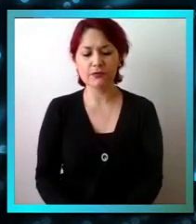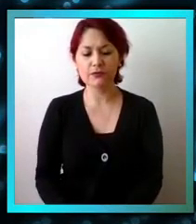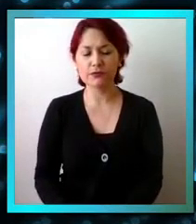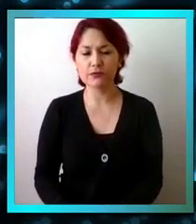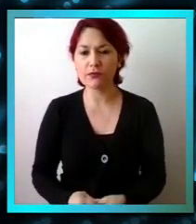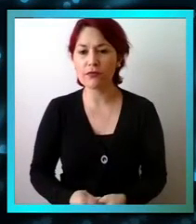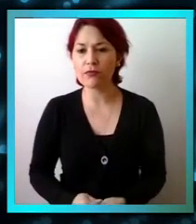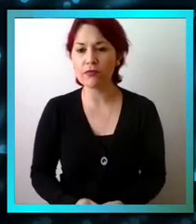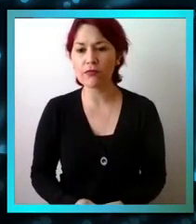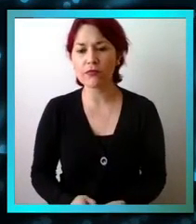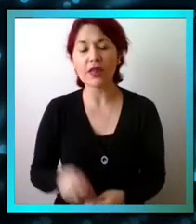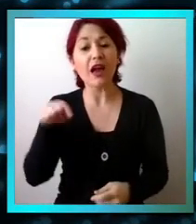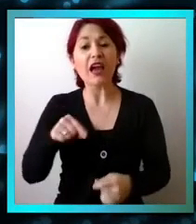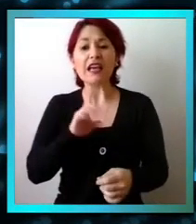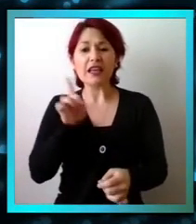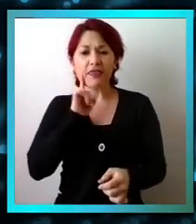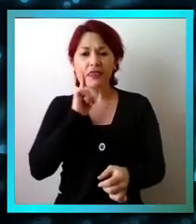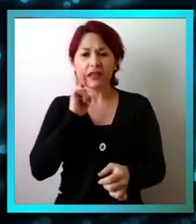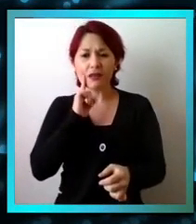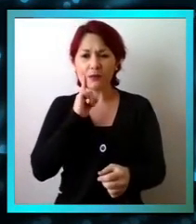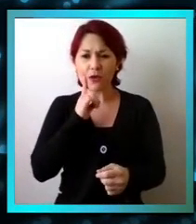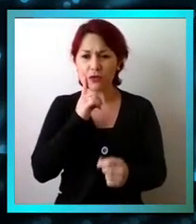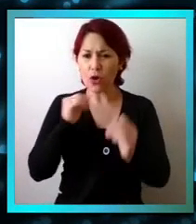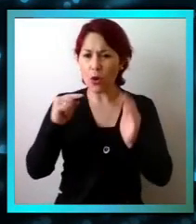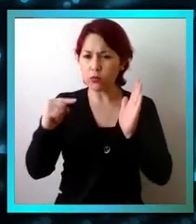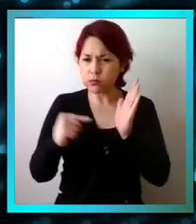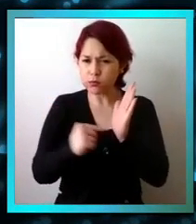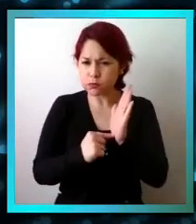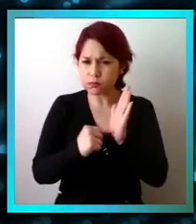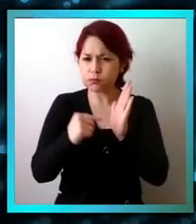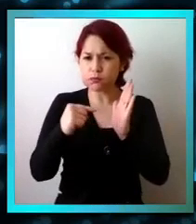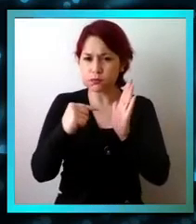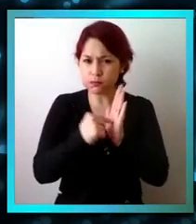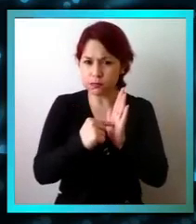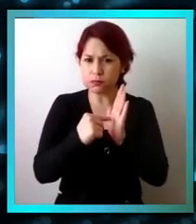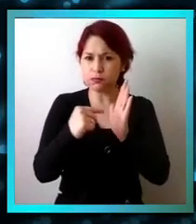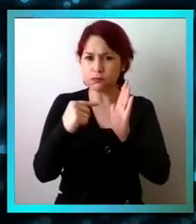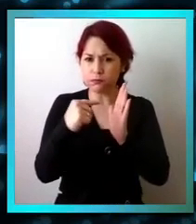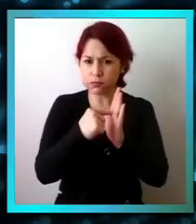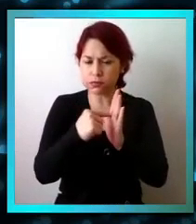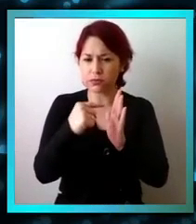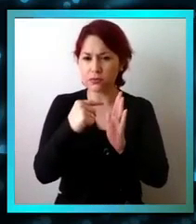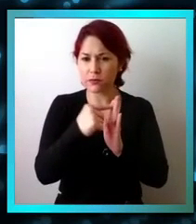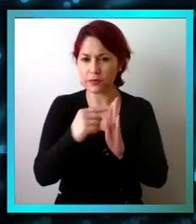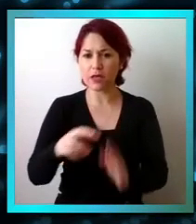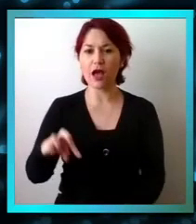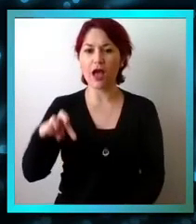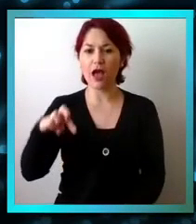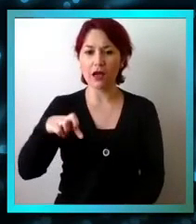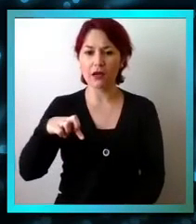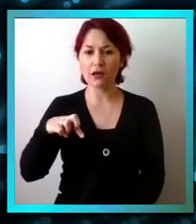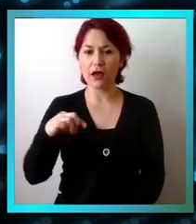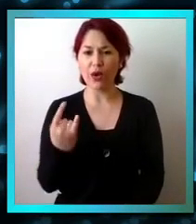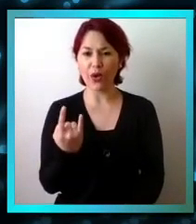monitoring and network uh monitoring uh so we can recognize the malicious activity in the industrial